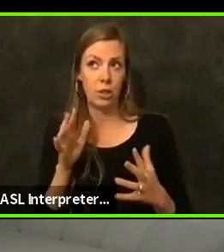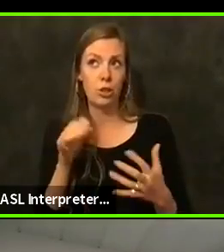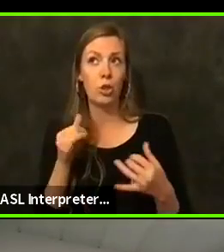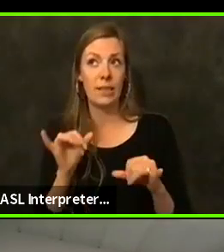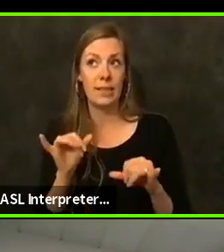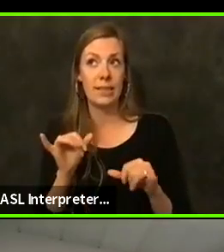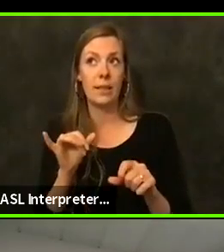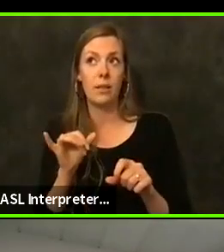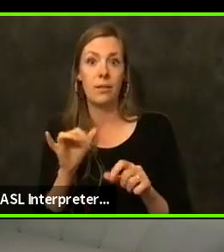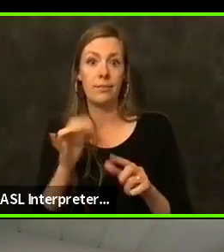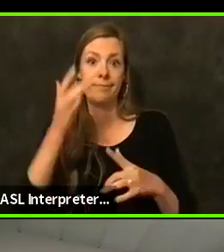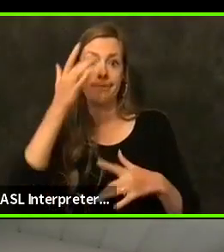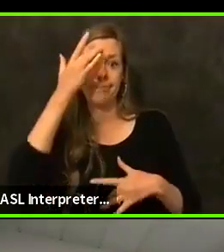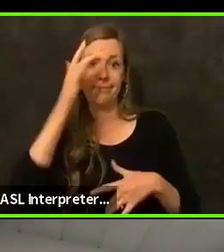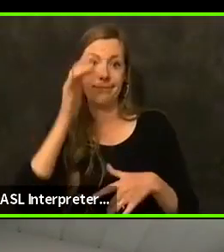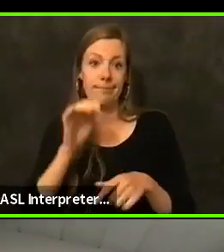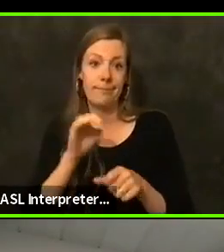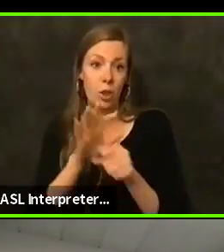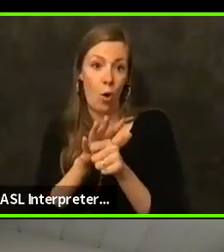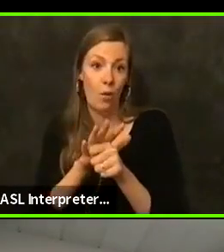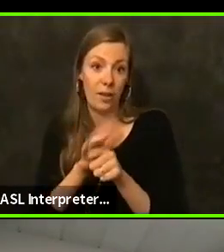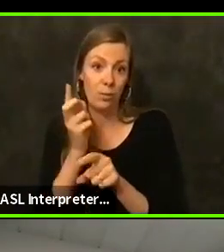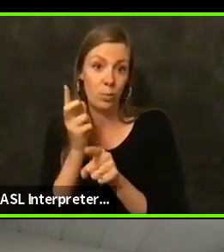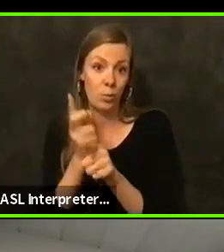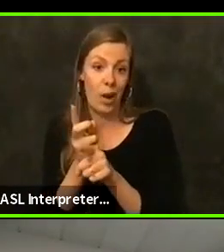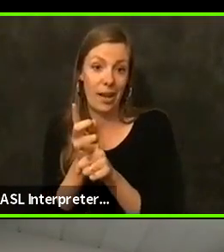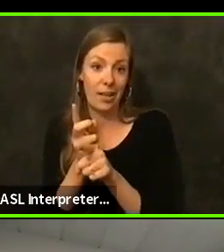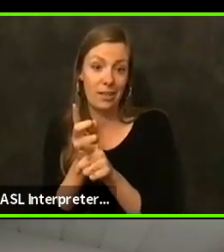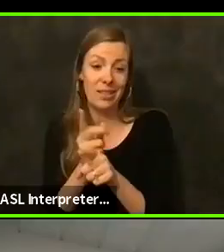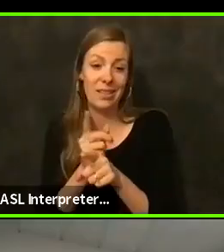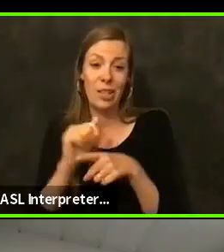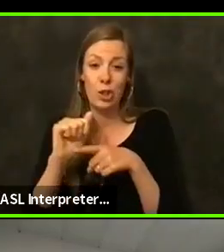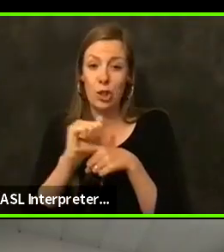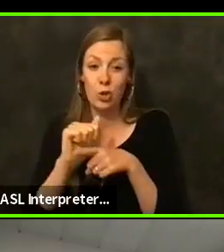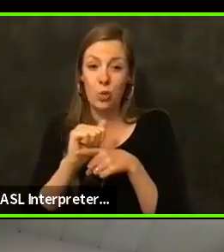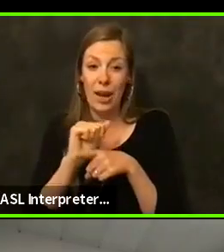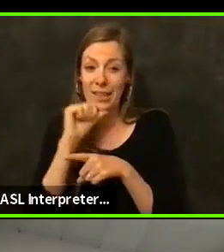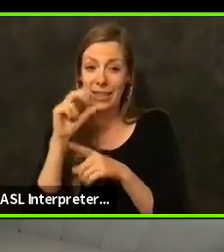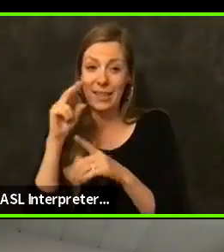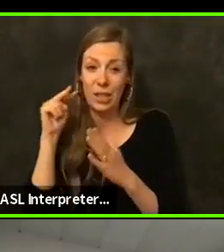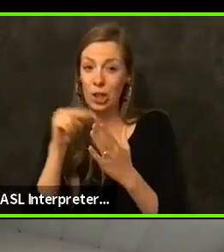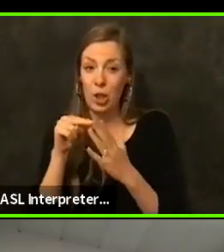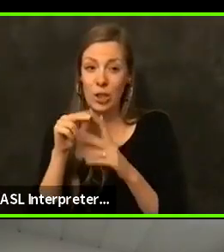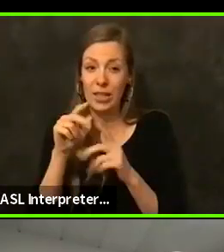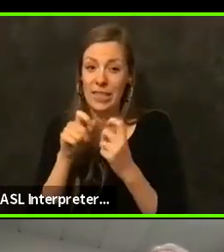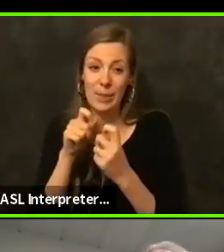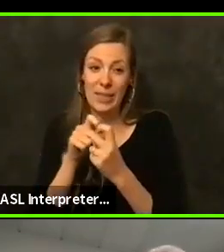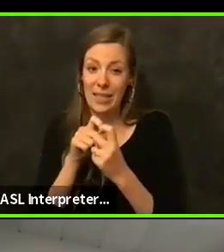and we found the clinical trials didn't really look specifically, at least